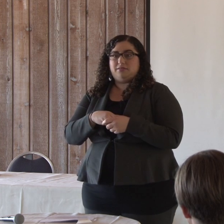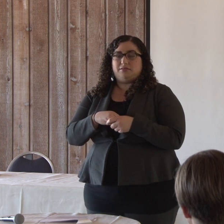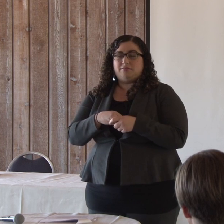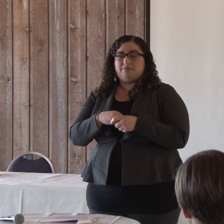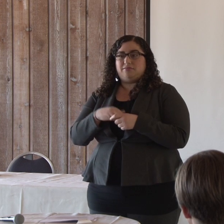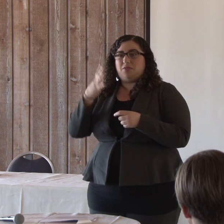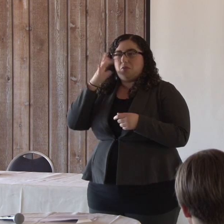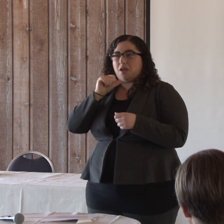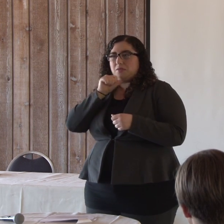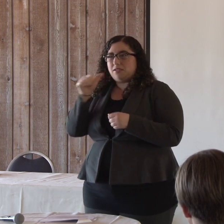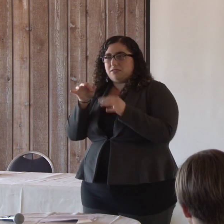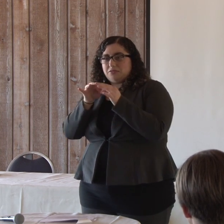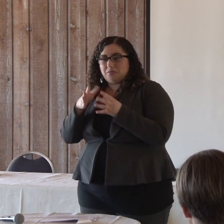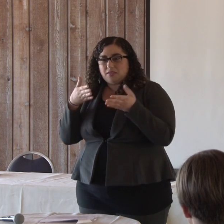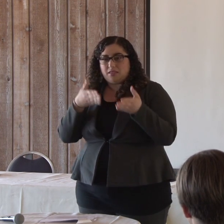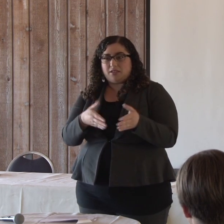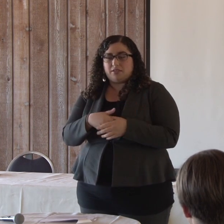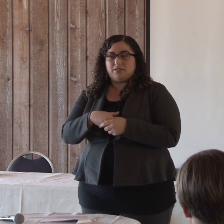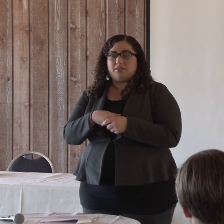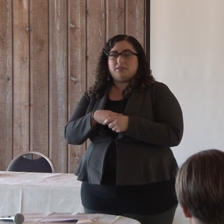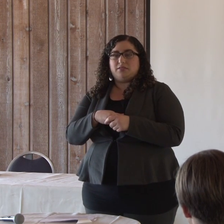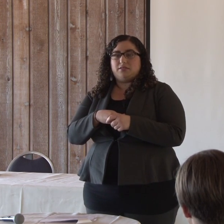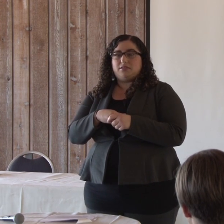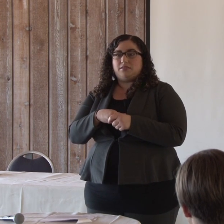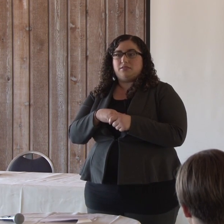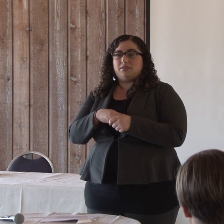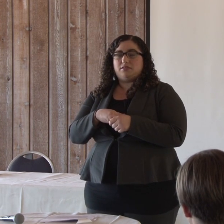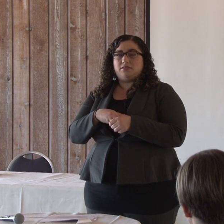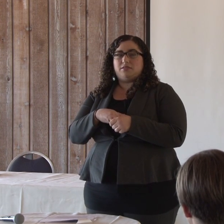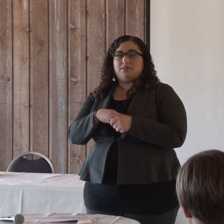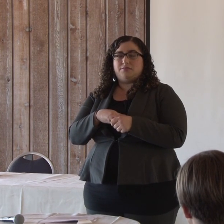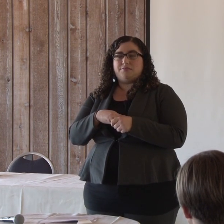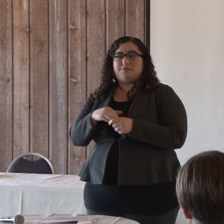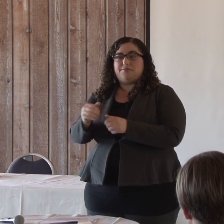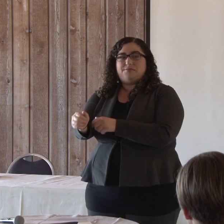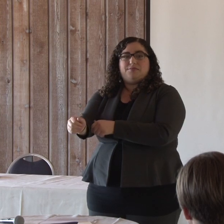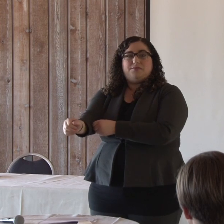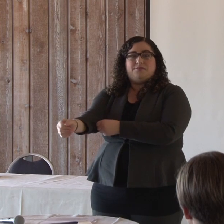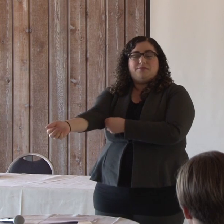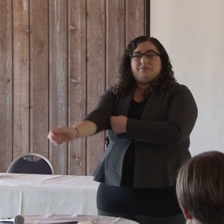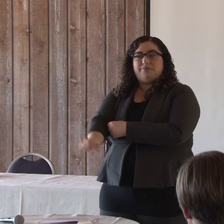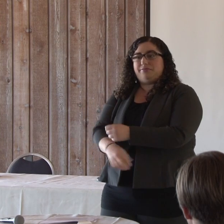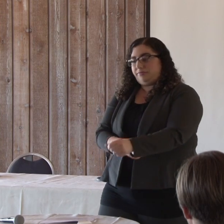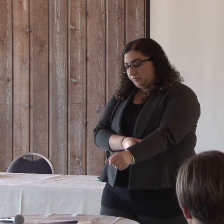she was wheeled up to surgery. Imagine how the interpreter felt. How heartbreaking